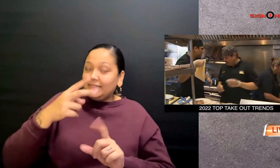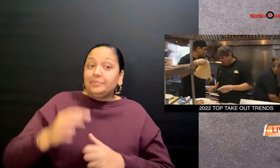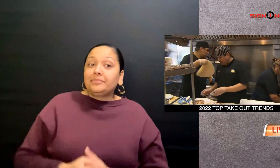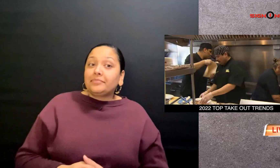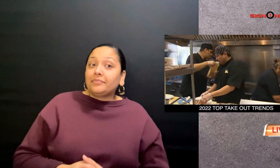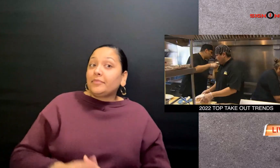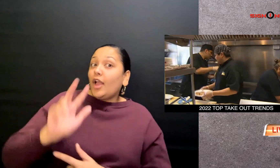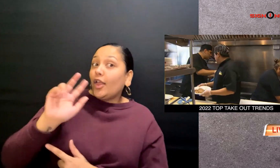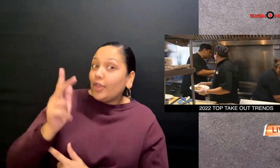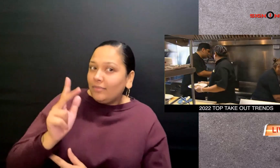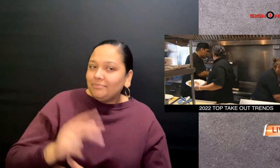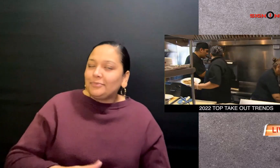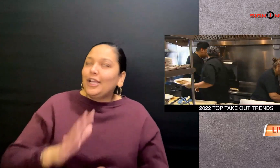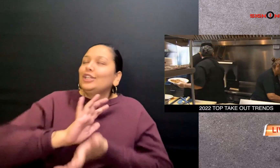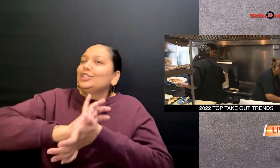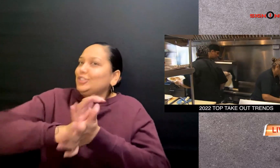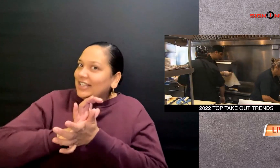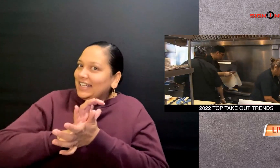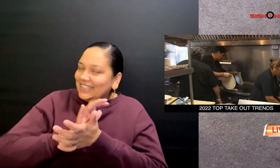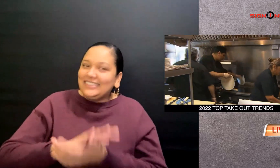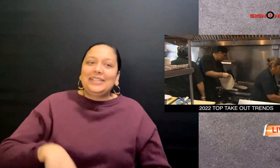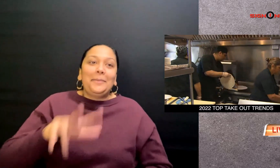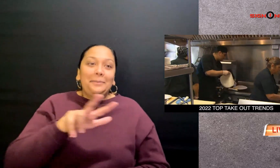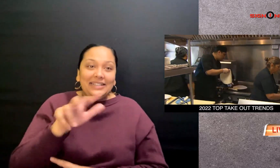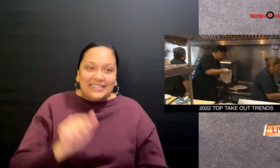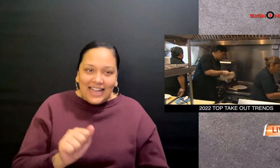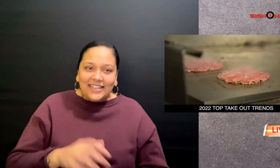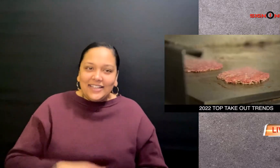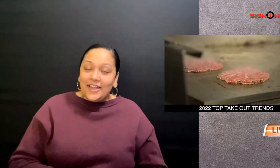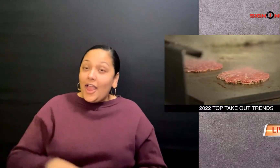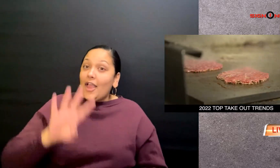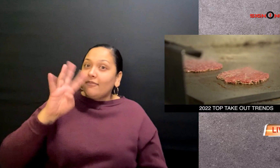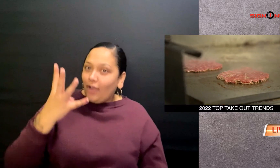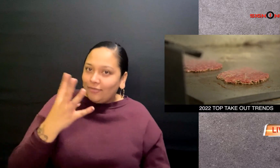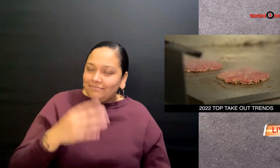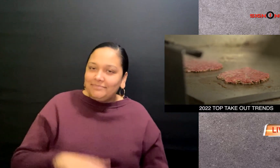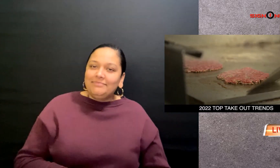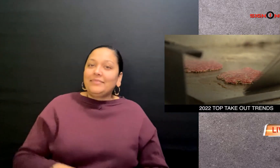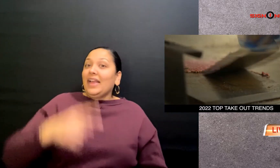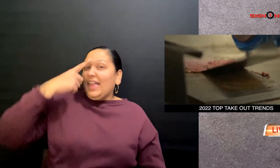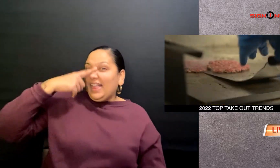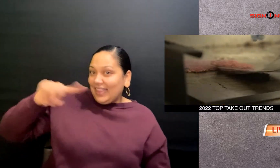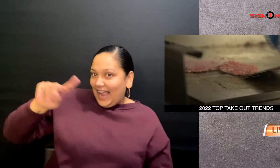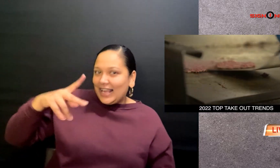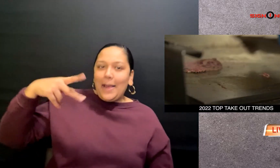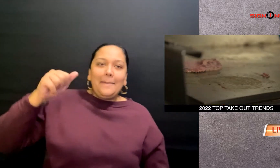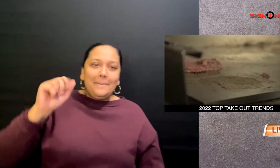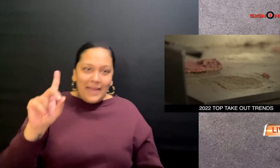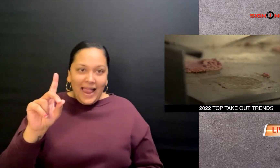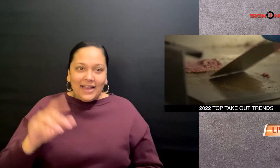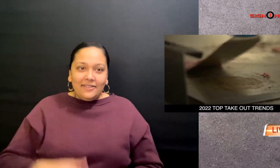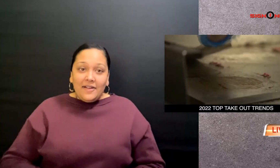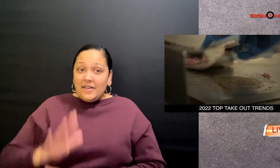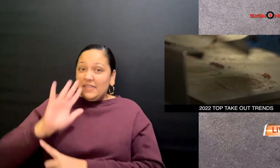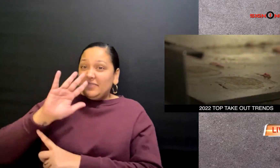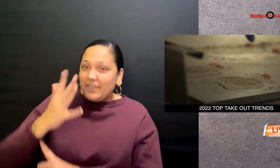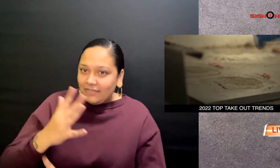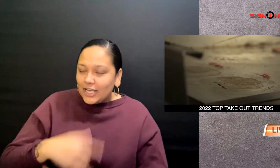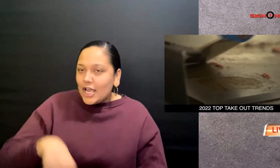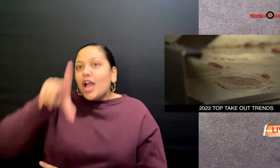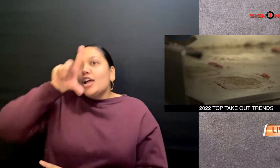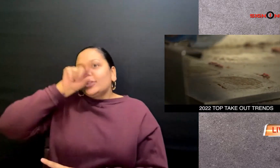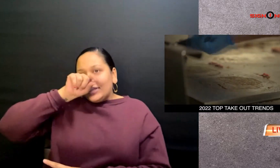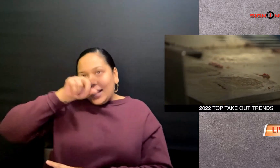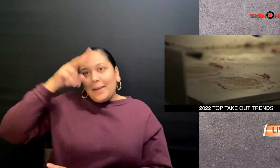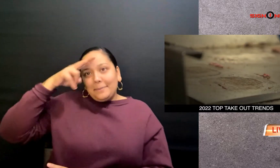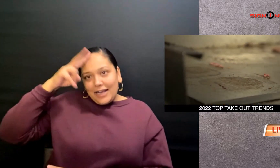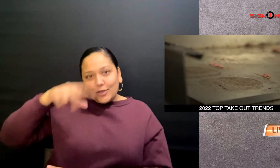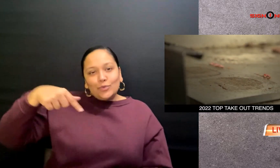number three cheese pizza number four pad Thai and number five chicken quesadillas